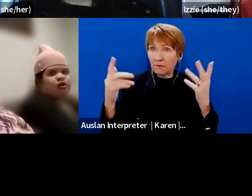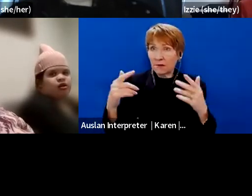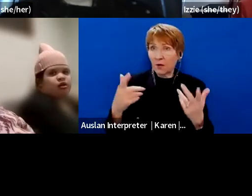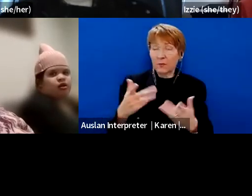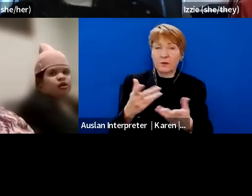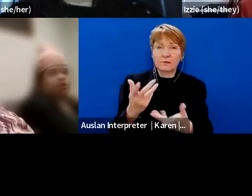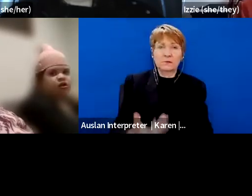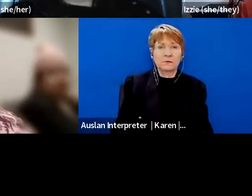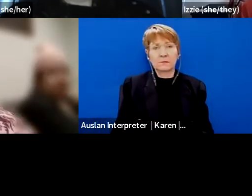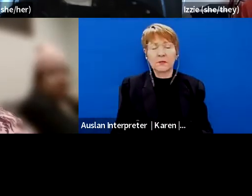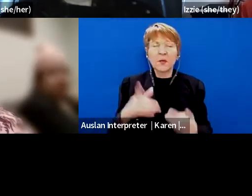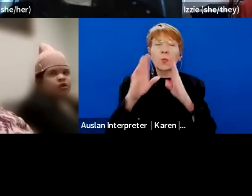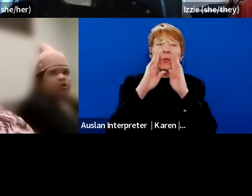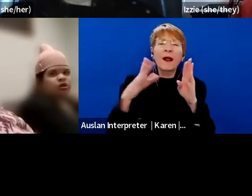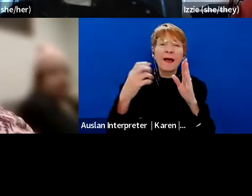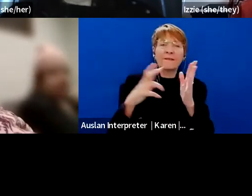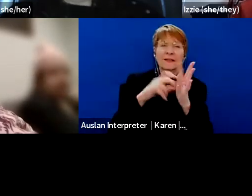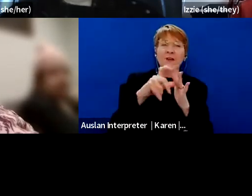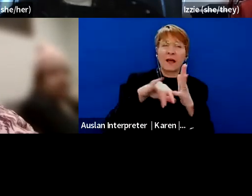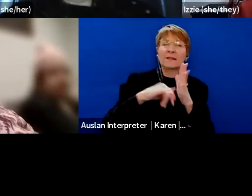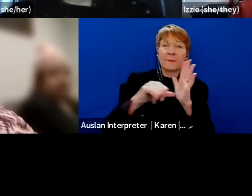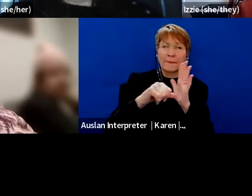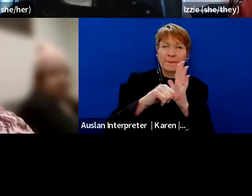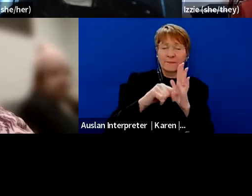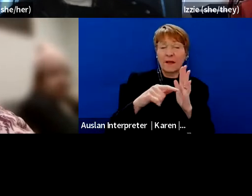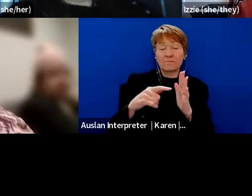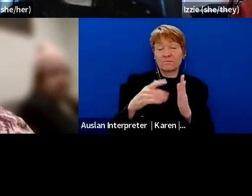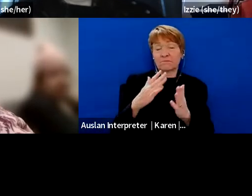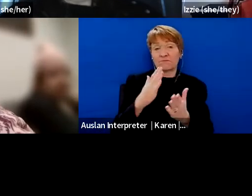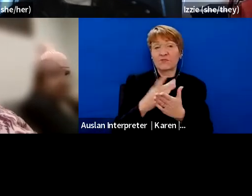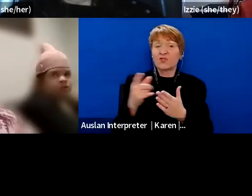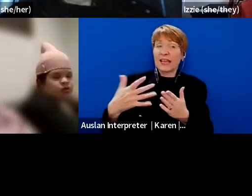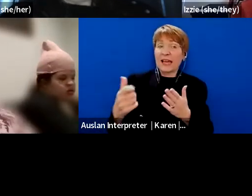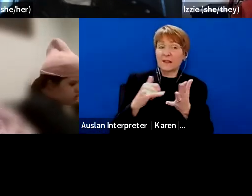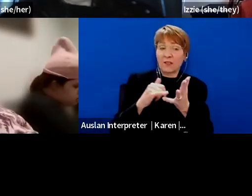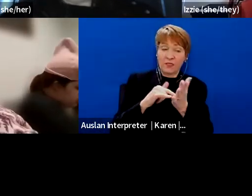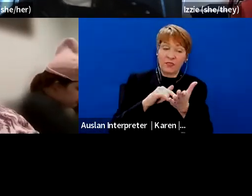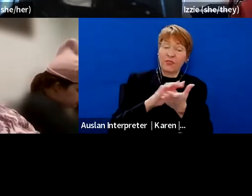So yes, it's wonderful we've got into as funding and I wouldn't I couldn't be happier, you know, she has a therapies.